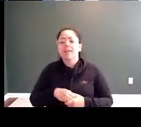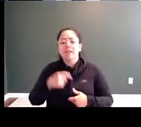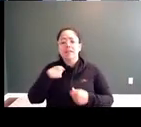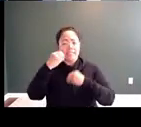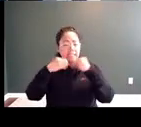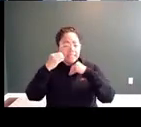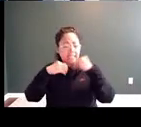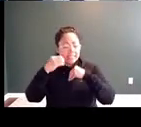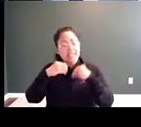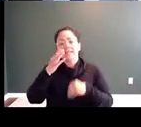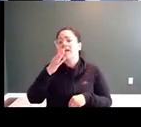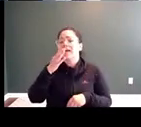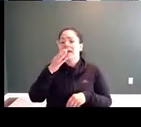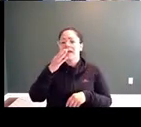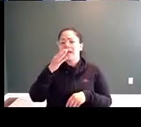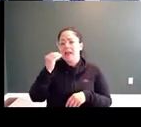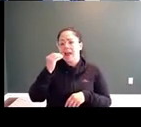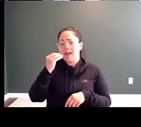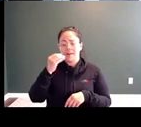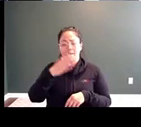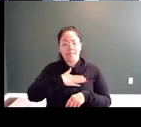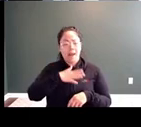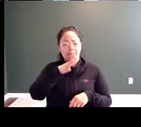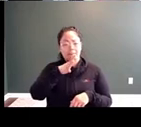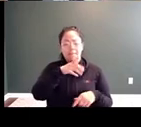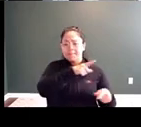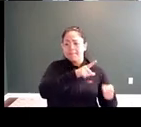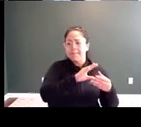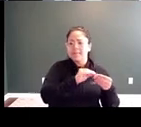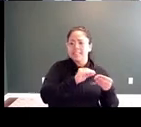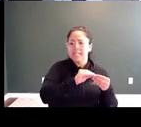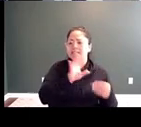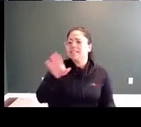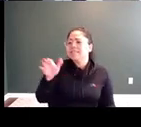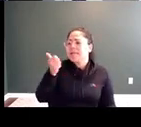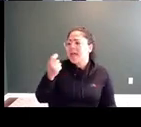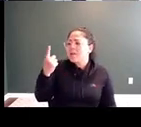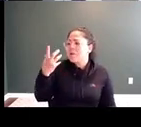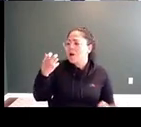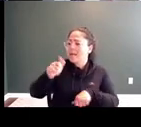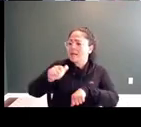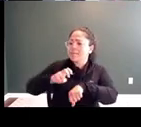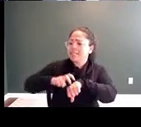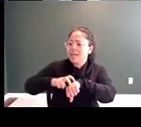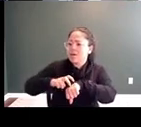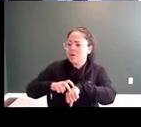and at one point and the dinner, my mom says, "Would anyone like any potatoes?" And I looked down,